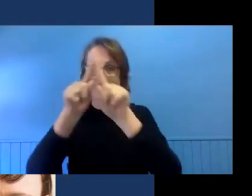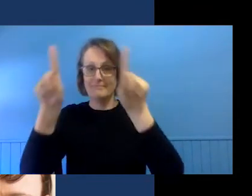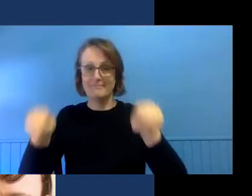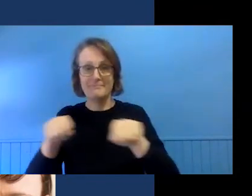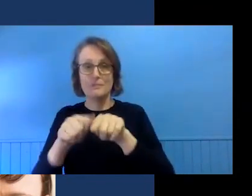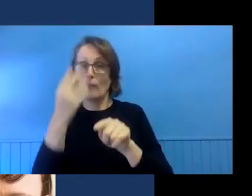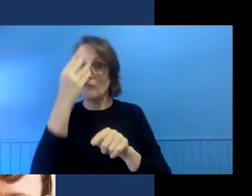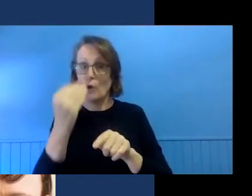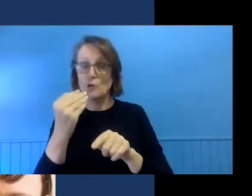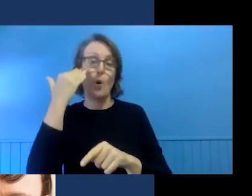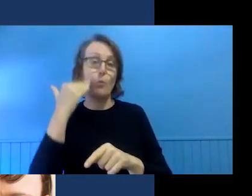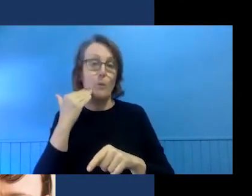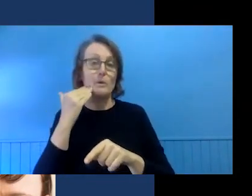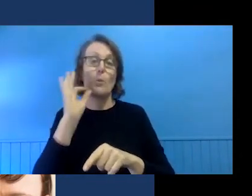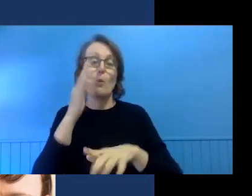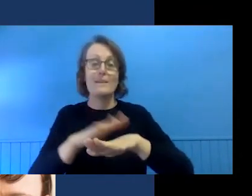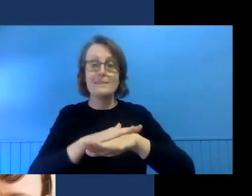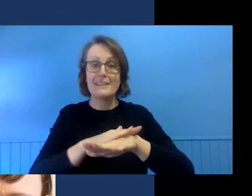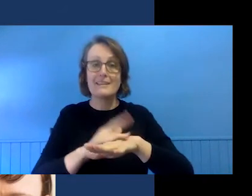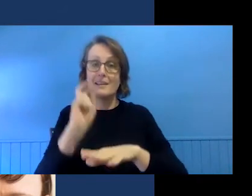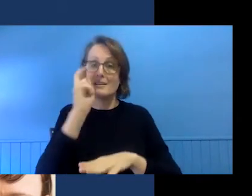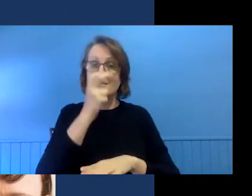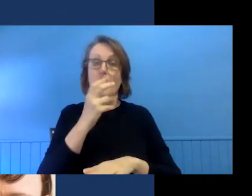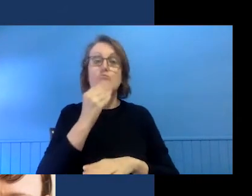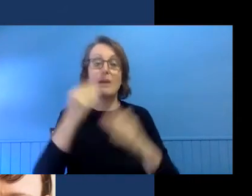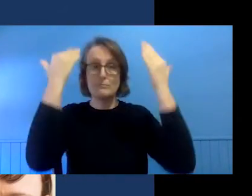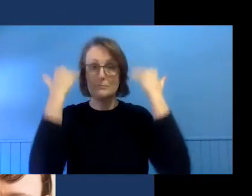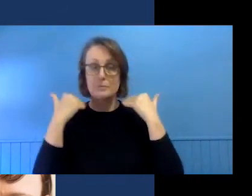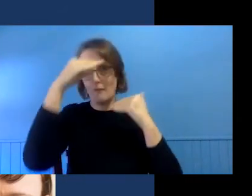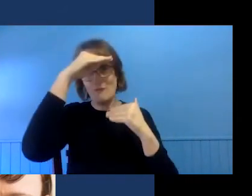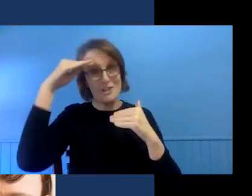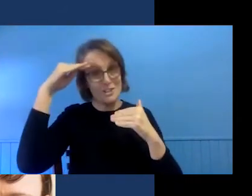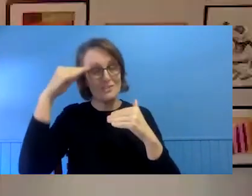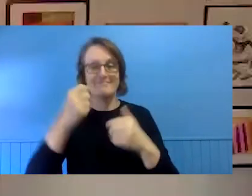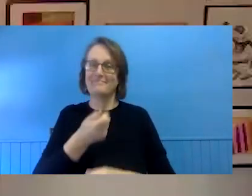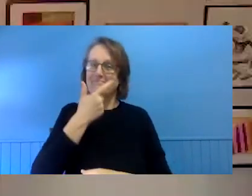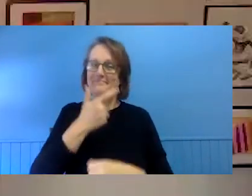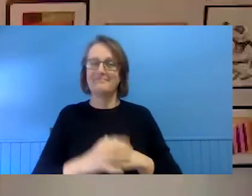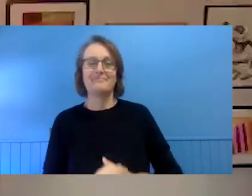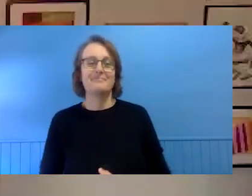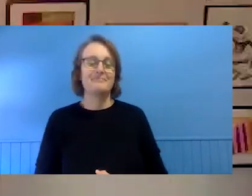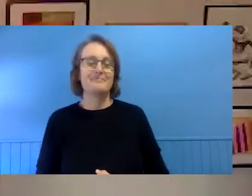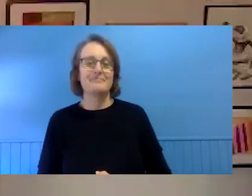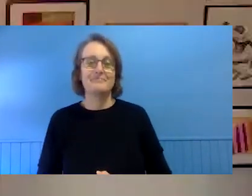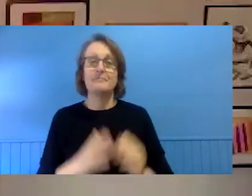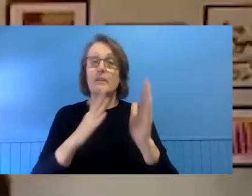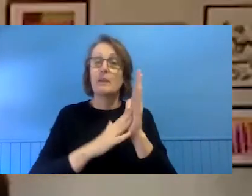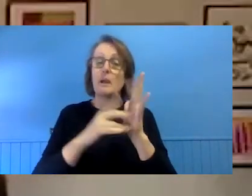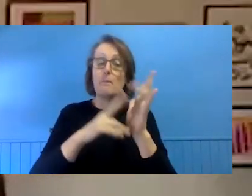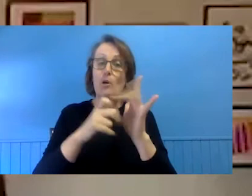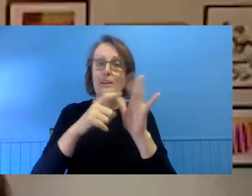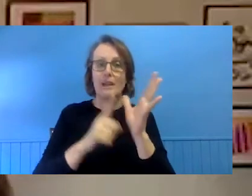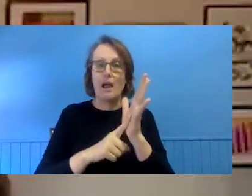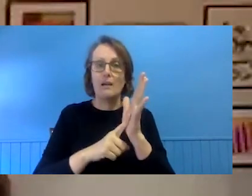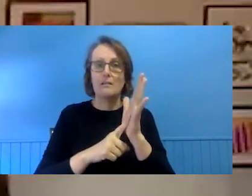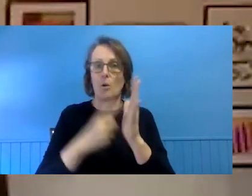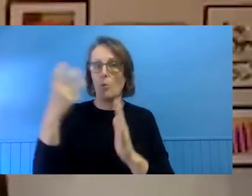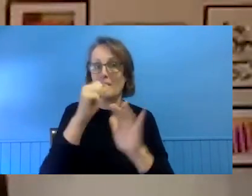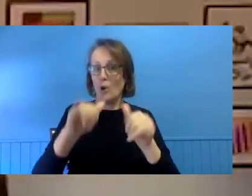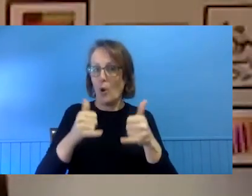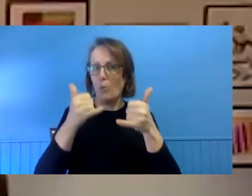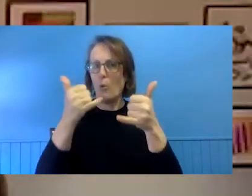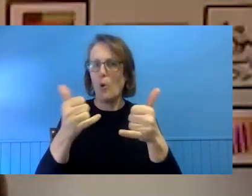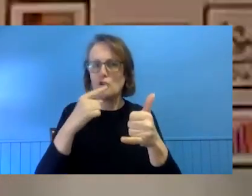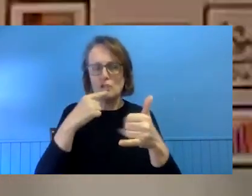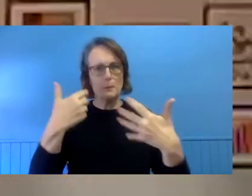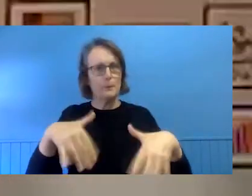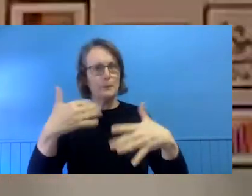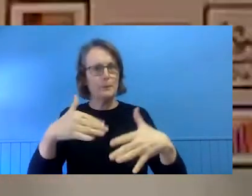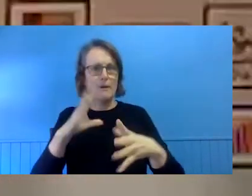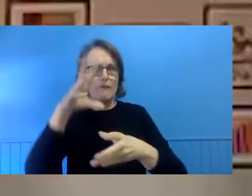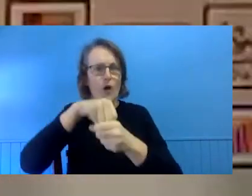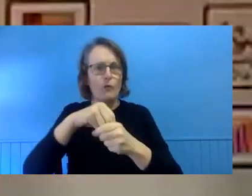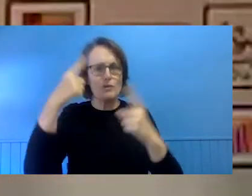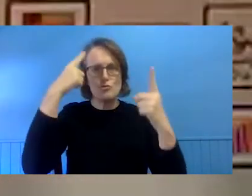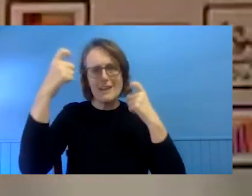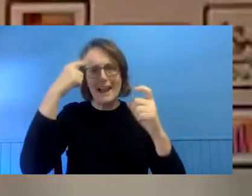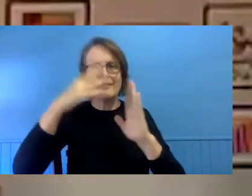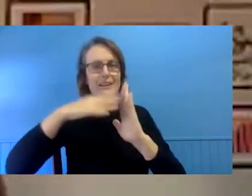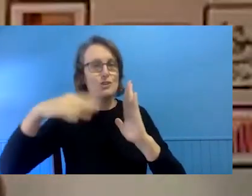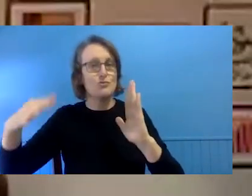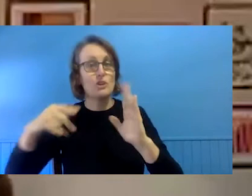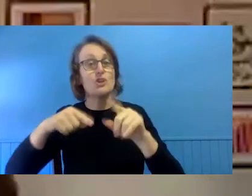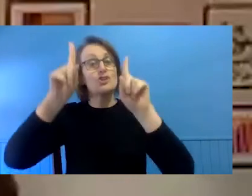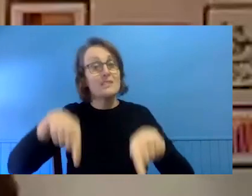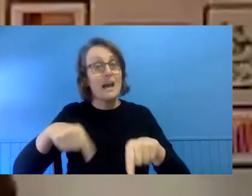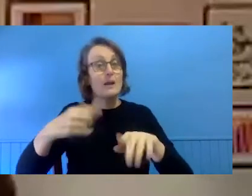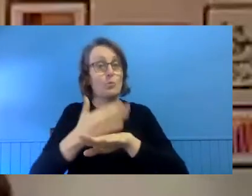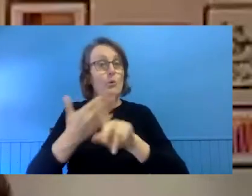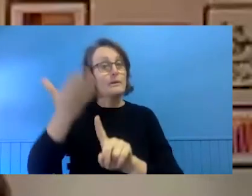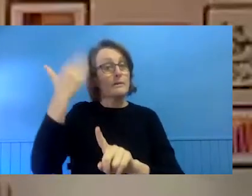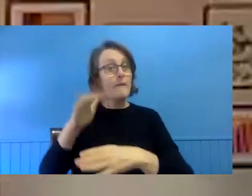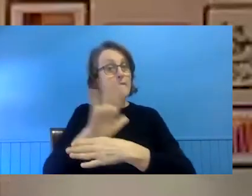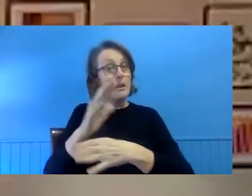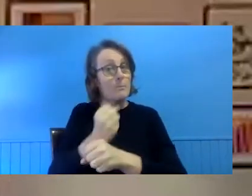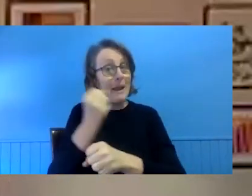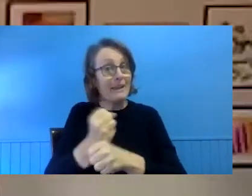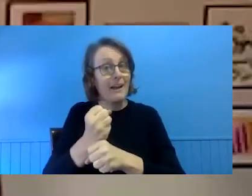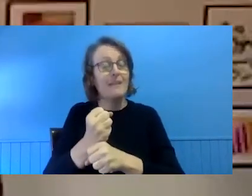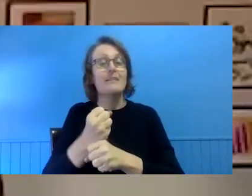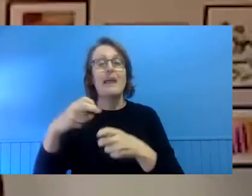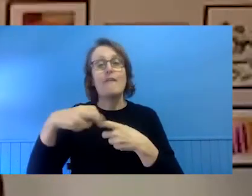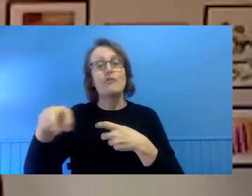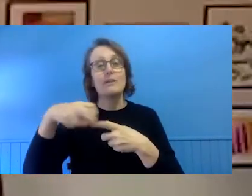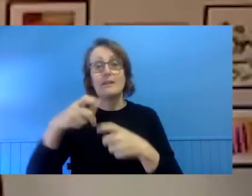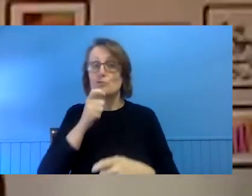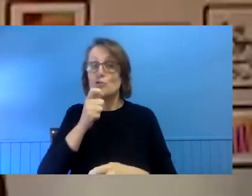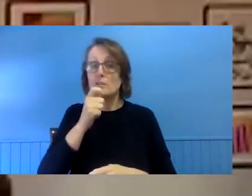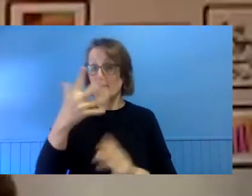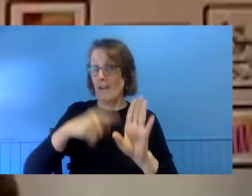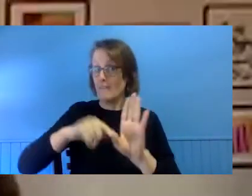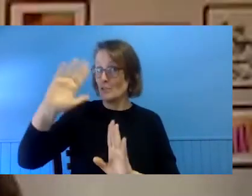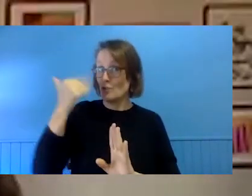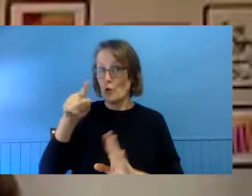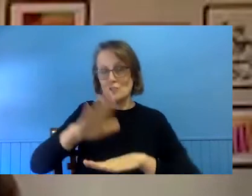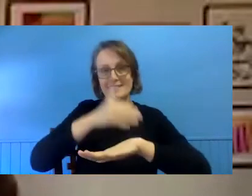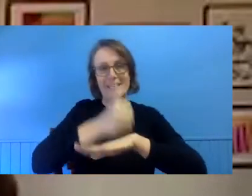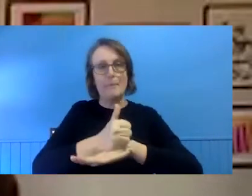dar-haired woman with a fringe. Monica is the Director of Creative